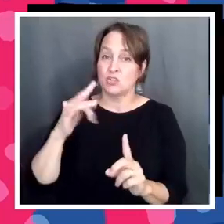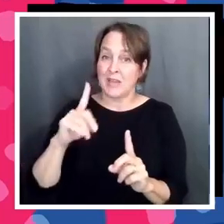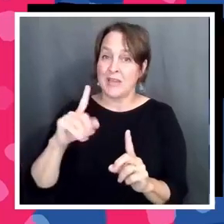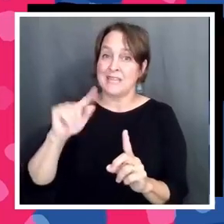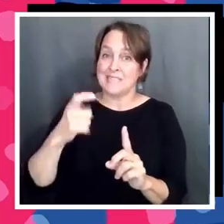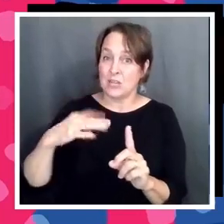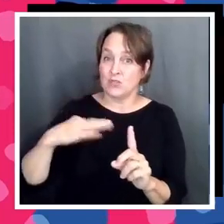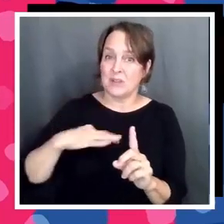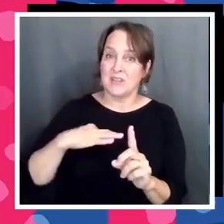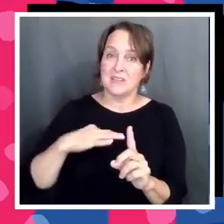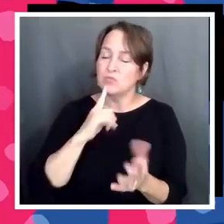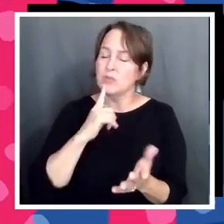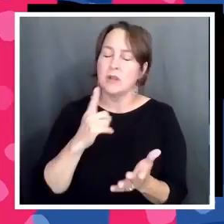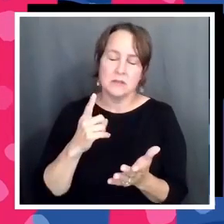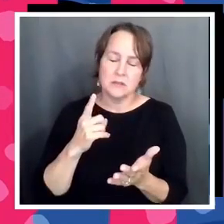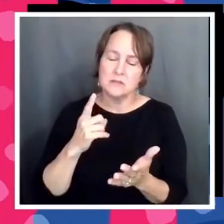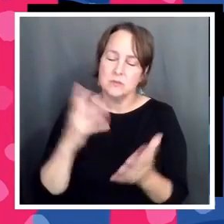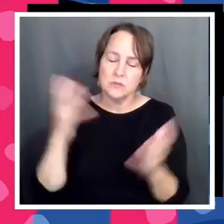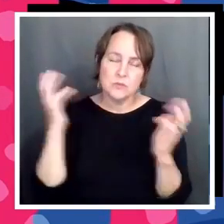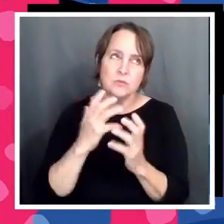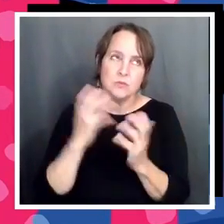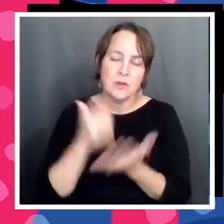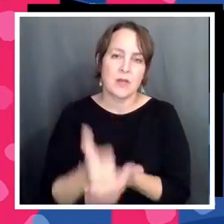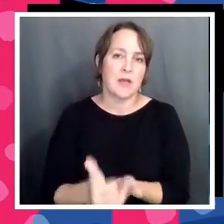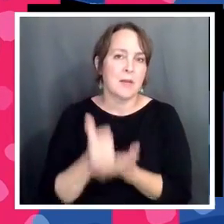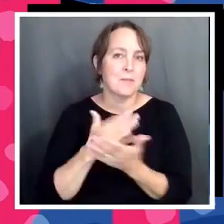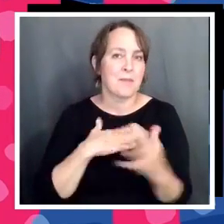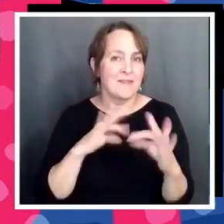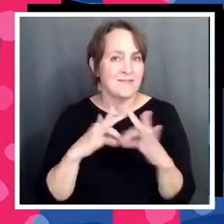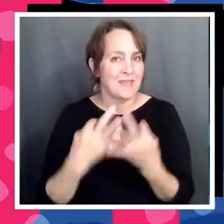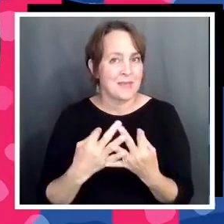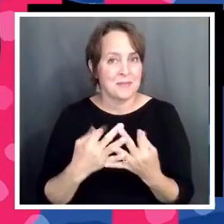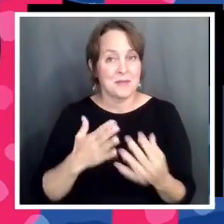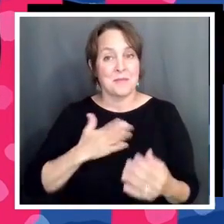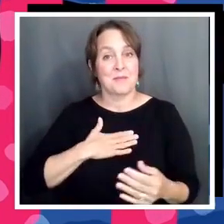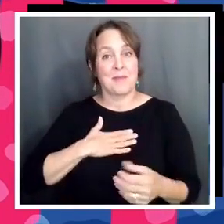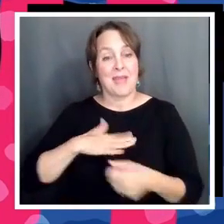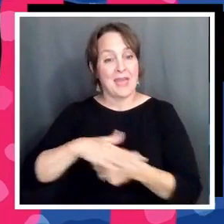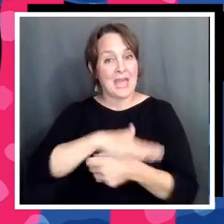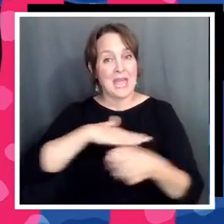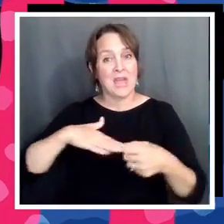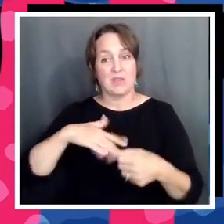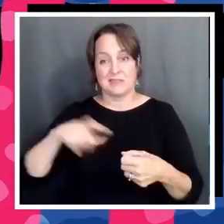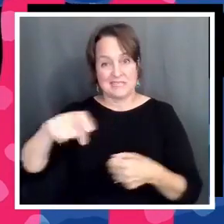NURA.IT'S HARD TO FIND A JOB IN OUR AREA BECAUSE THEY CAN'T WORK WITH MY SCHEDULE.